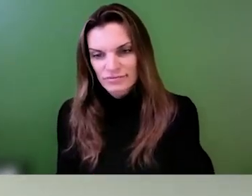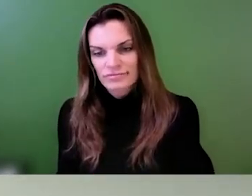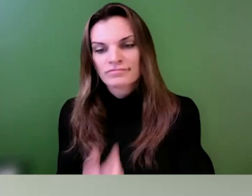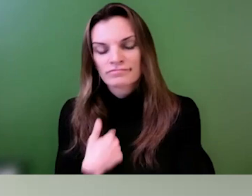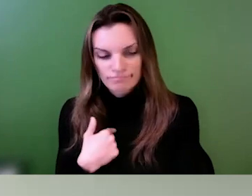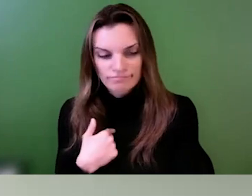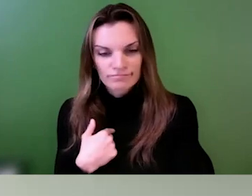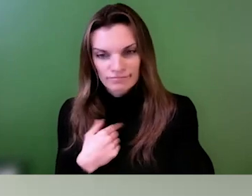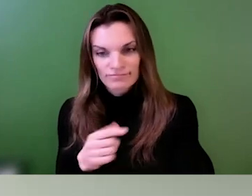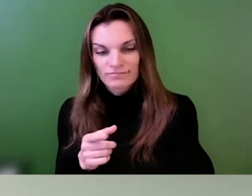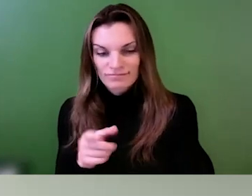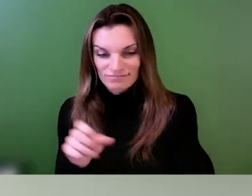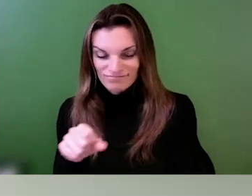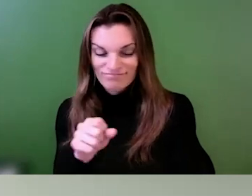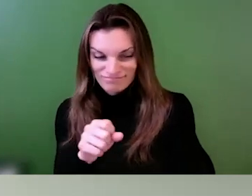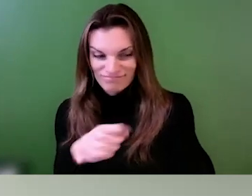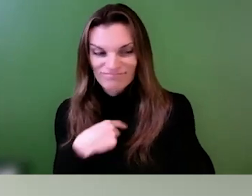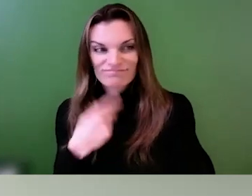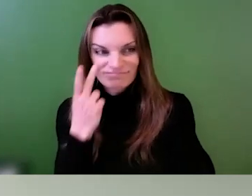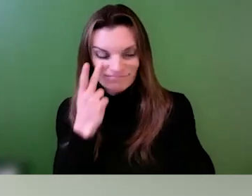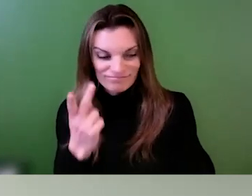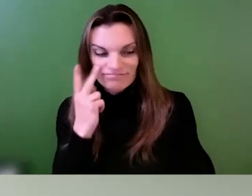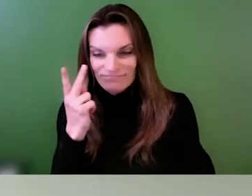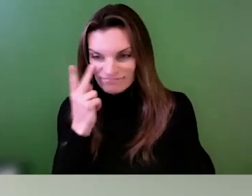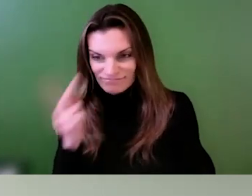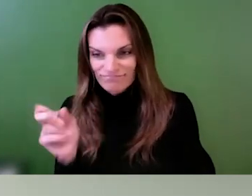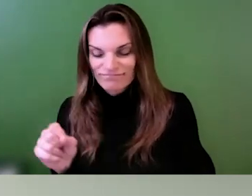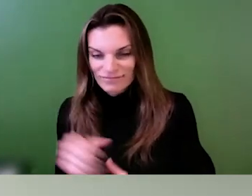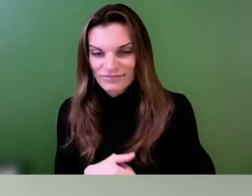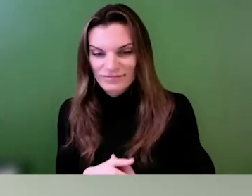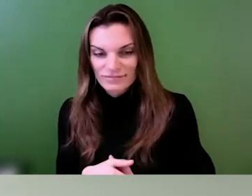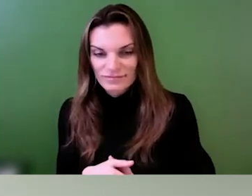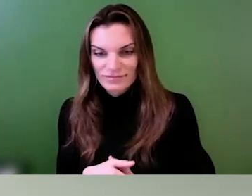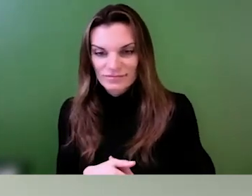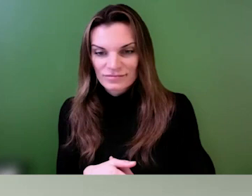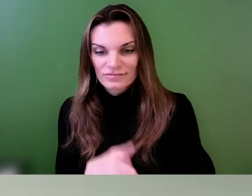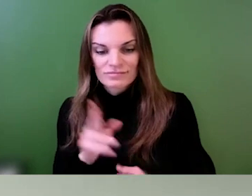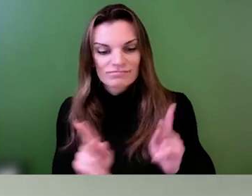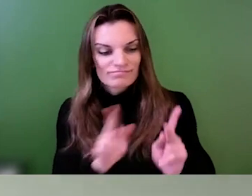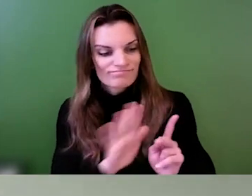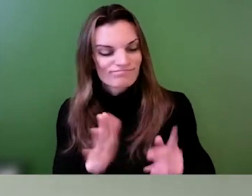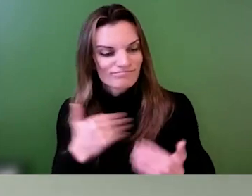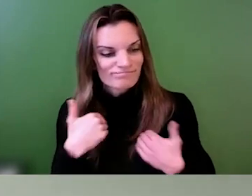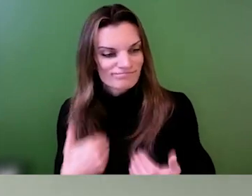a bit in the research. In fact, people's immune systems